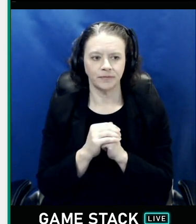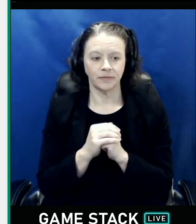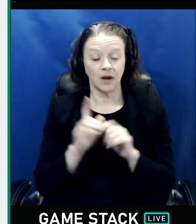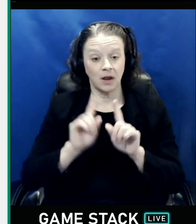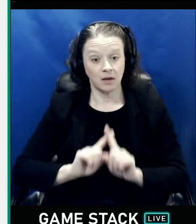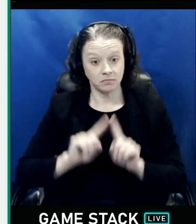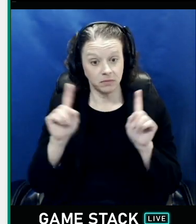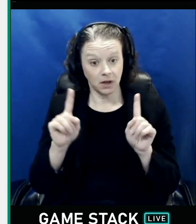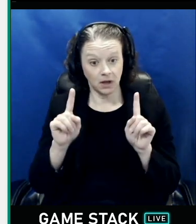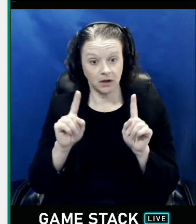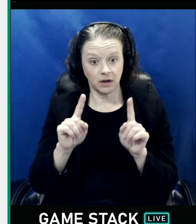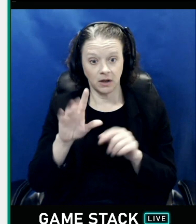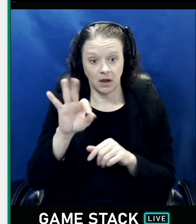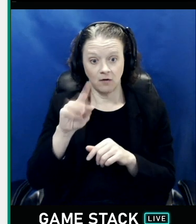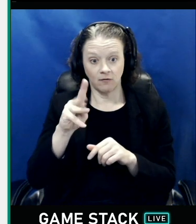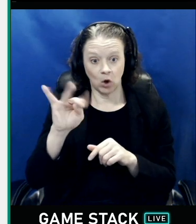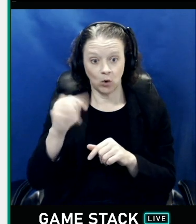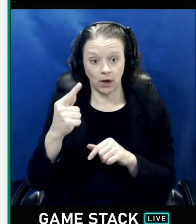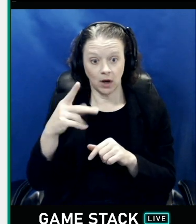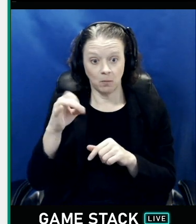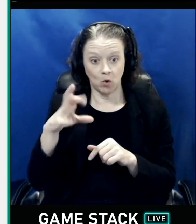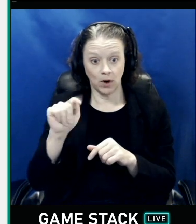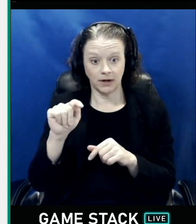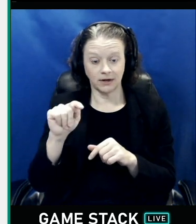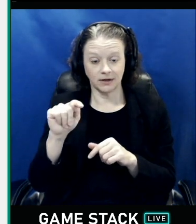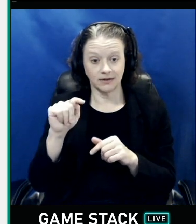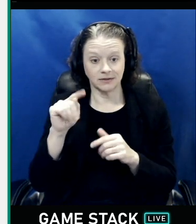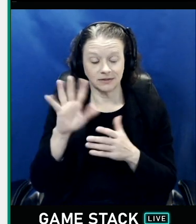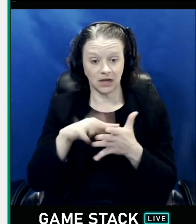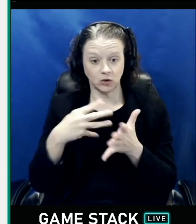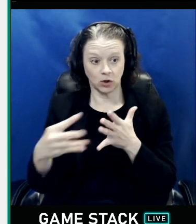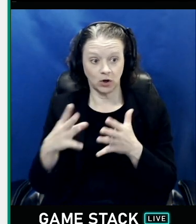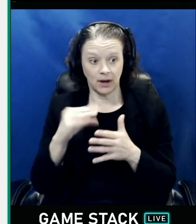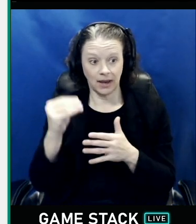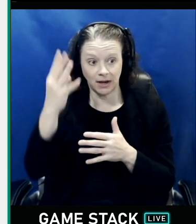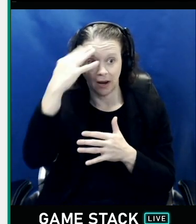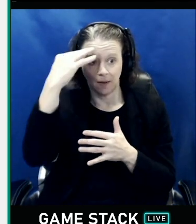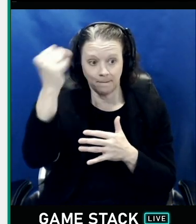However, the Floating Point Scheduler and Memory Request Buffers, including the right combining buffers,